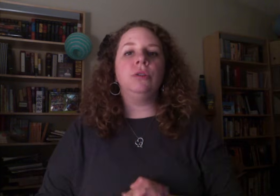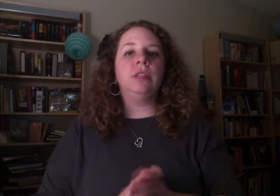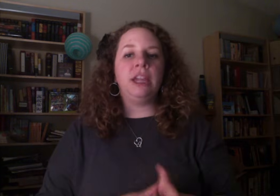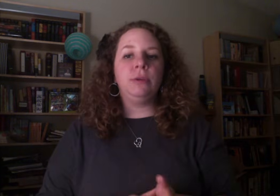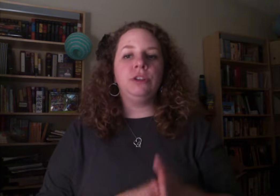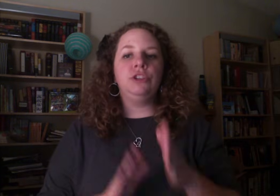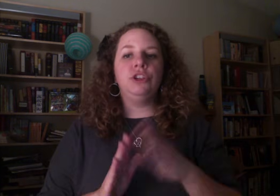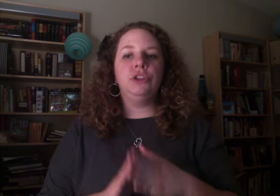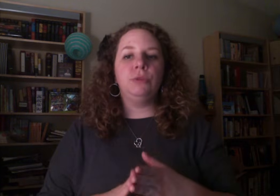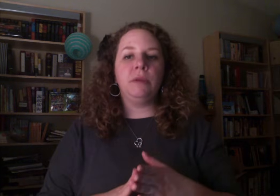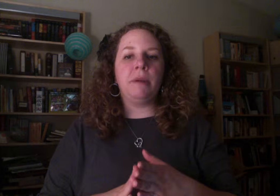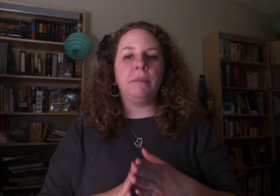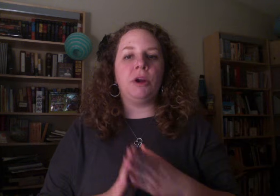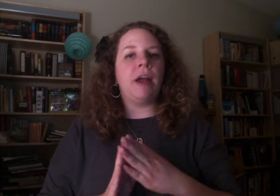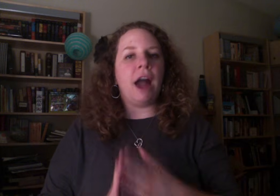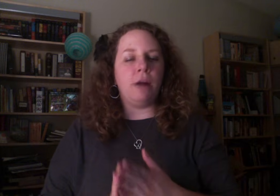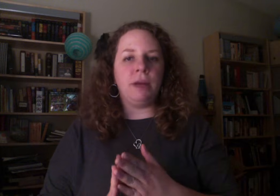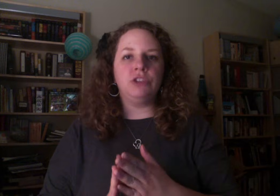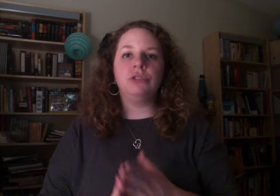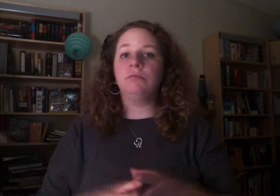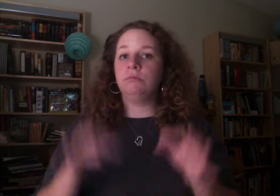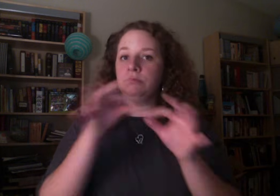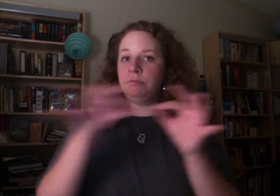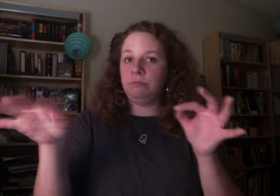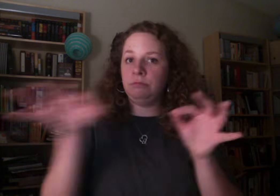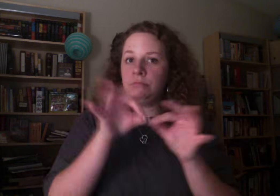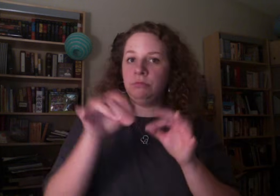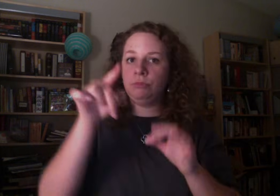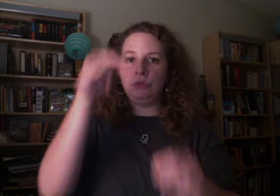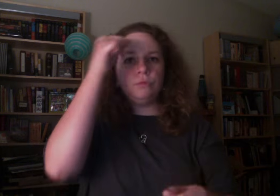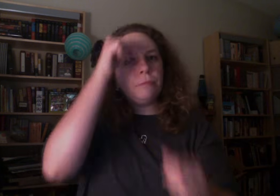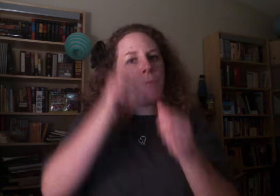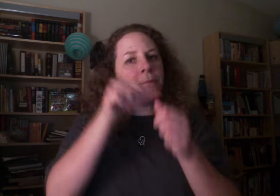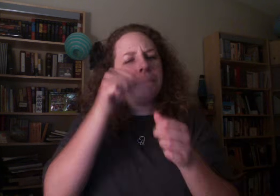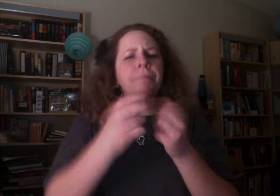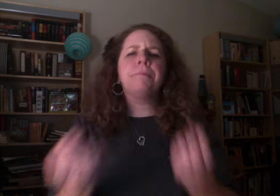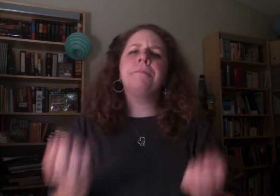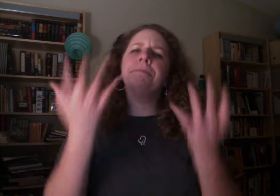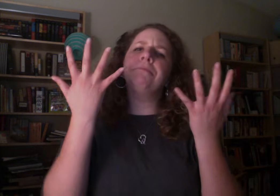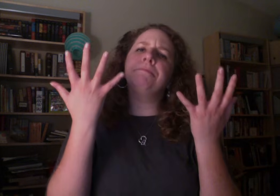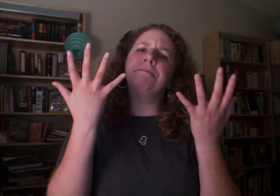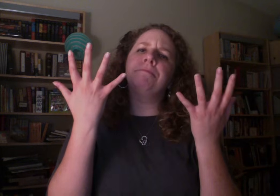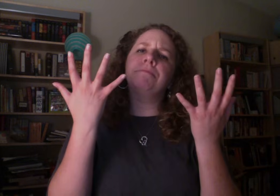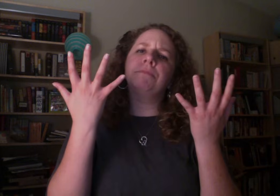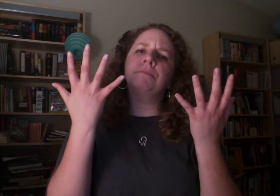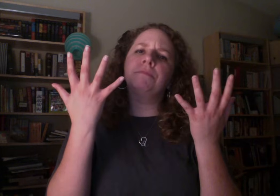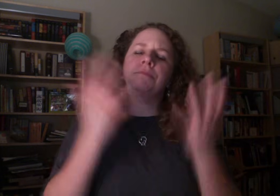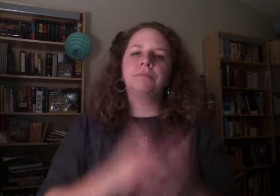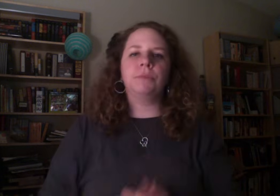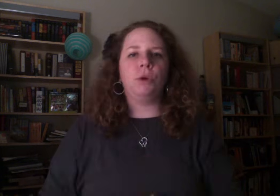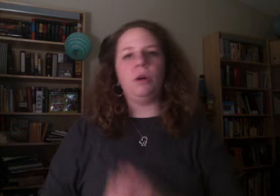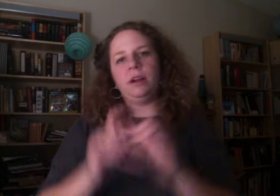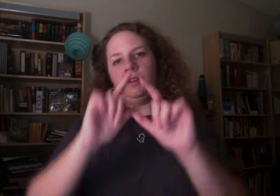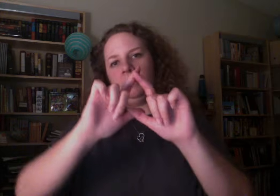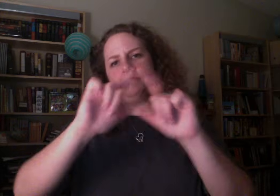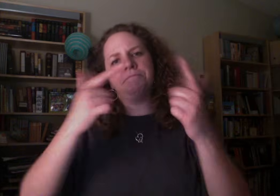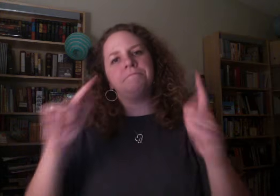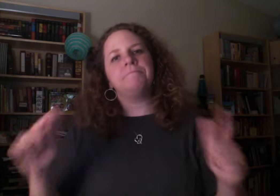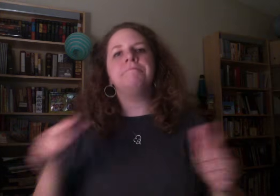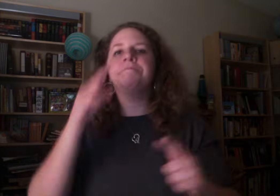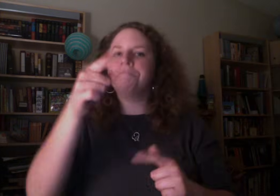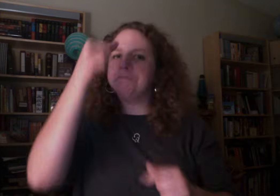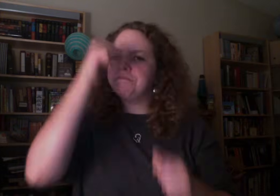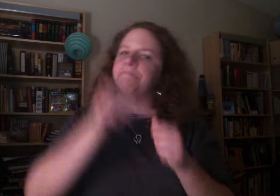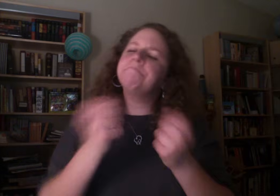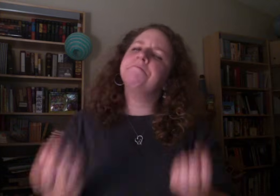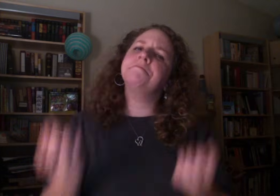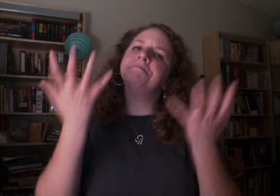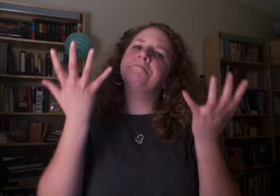So LANGUAGE YOU REMEMBER HOW-MUCH? or ______.